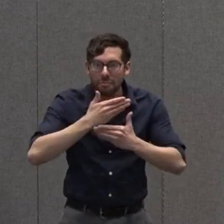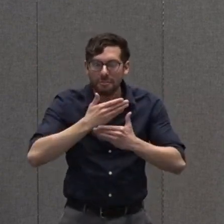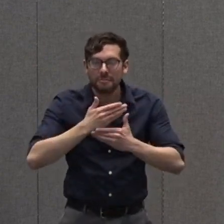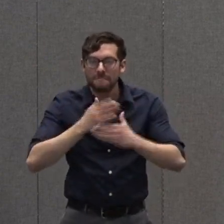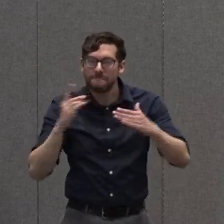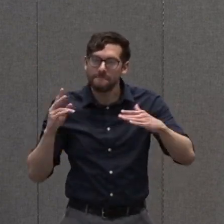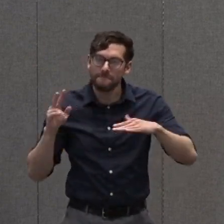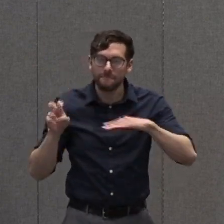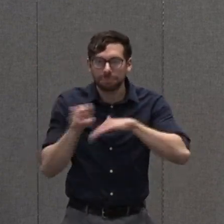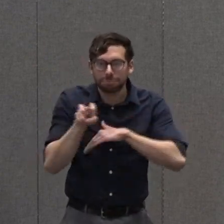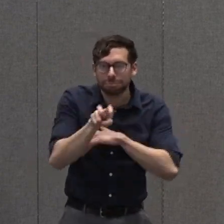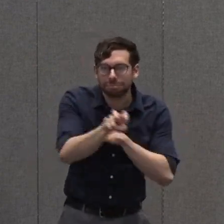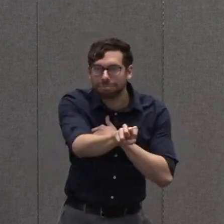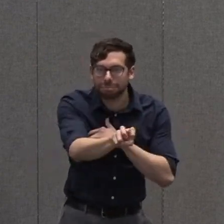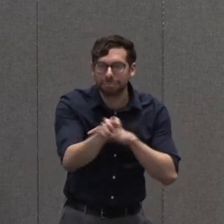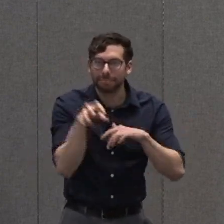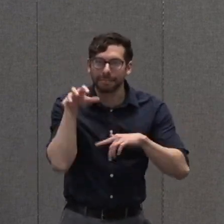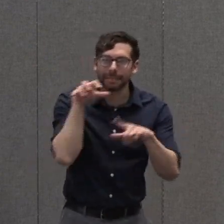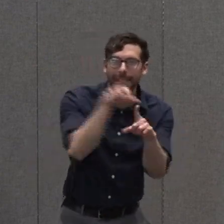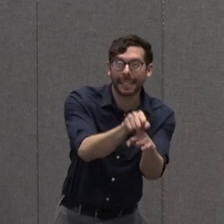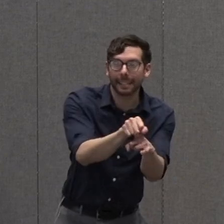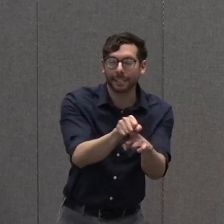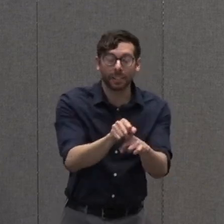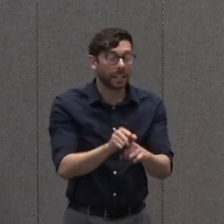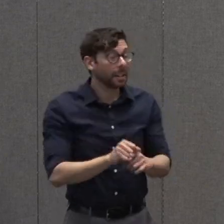and sense it, that it's there. Right. - Wow.